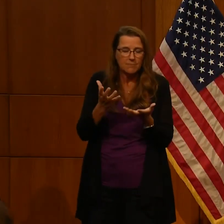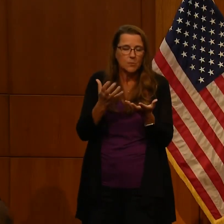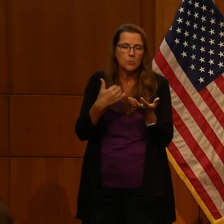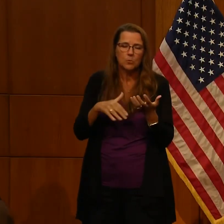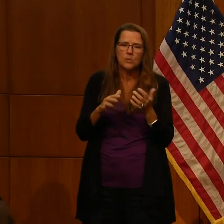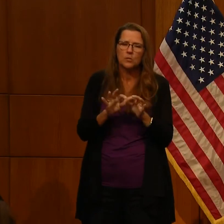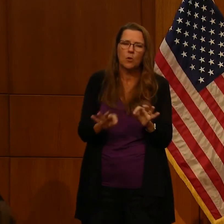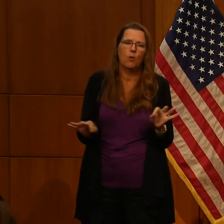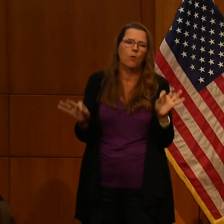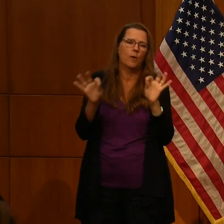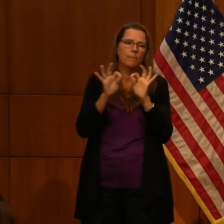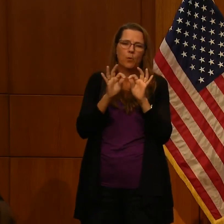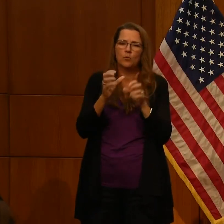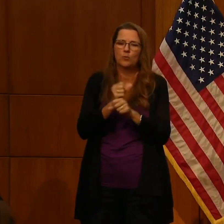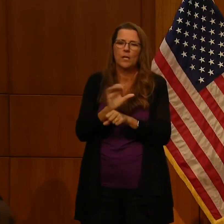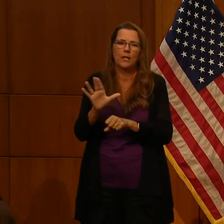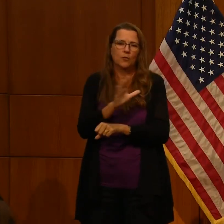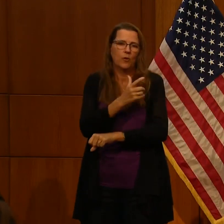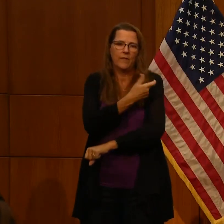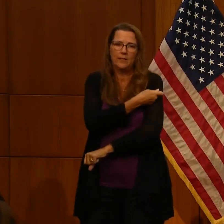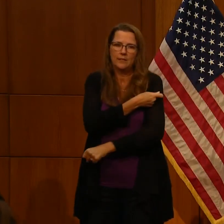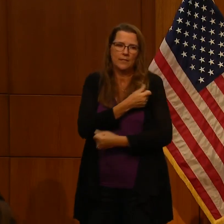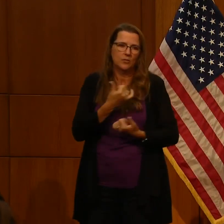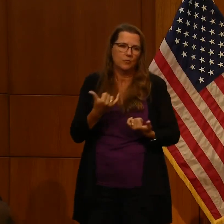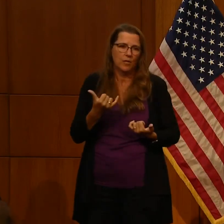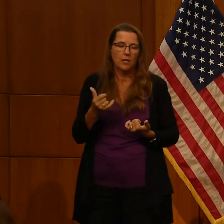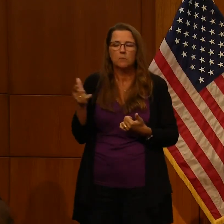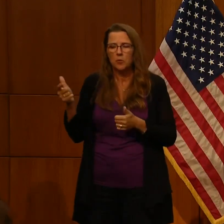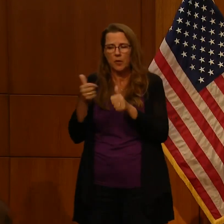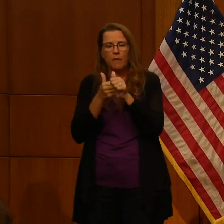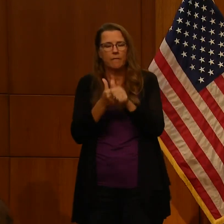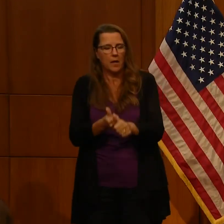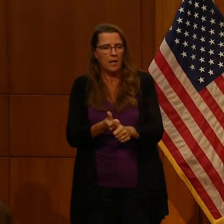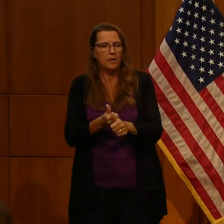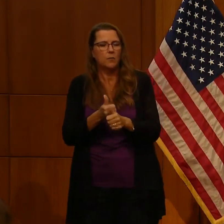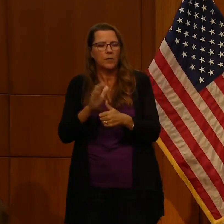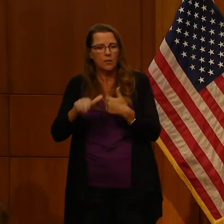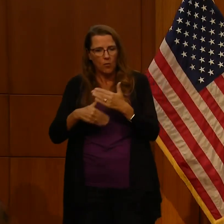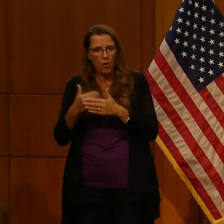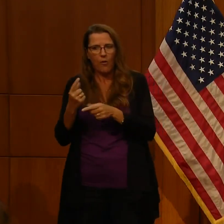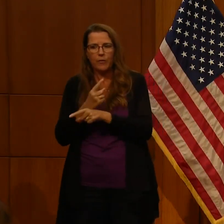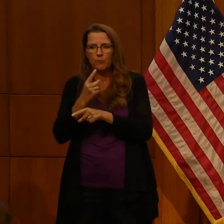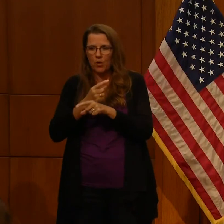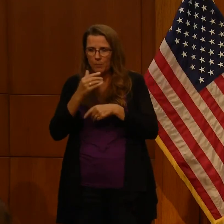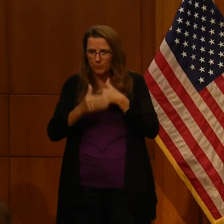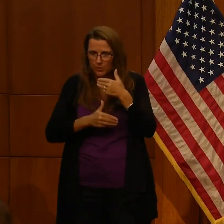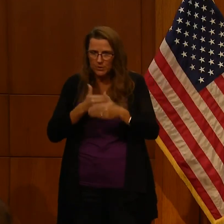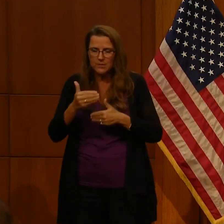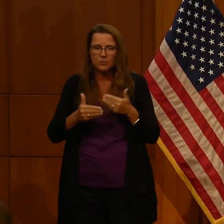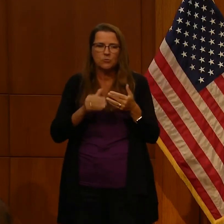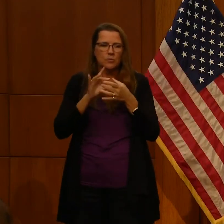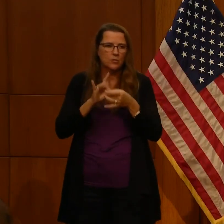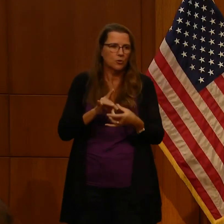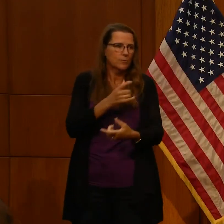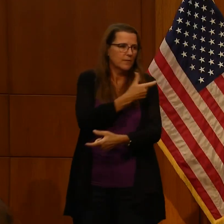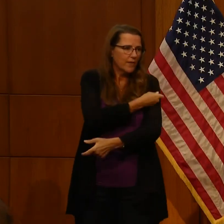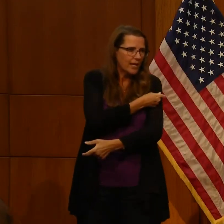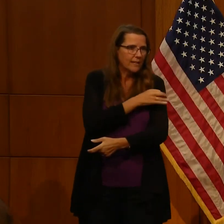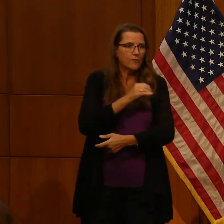UH IN TERMS OF MESSAGING, JUST HOW IMPORTANT. GETTING A SHOT IN THE ARM IS RIGHT NOW. AND UH